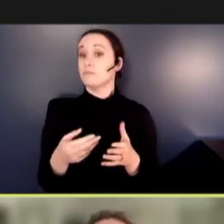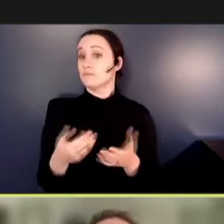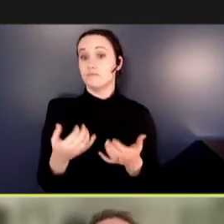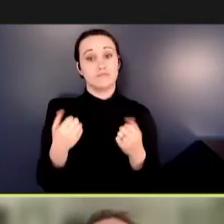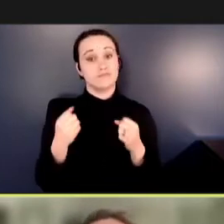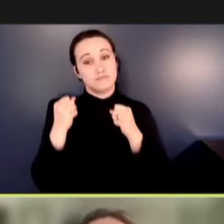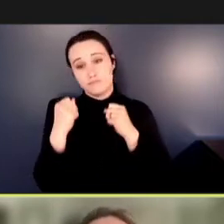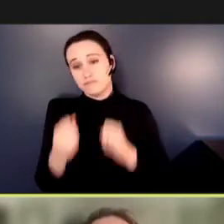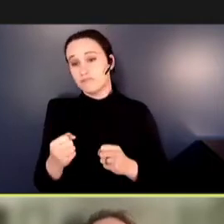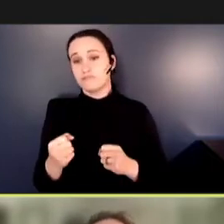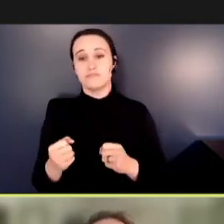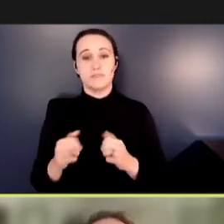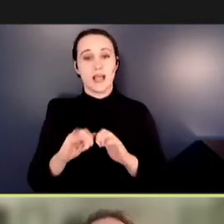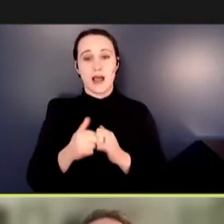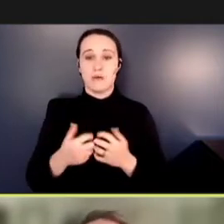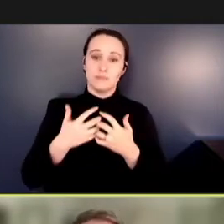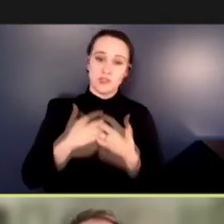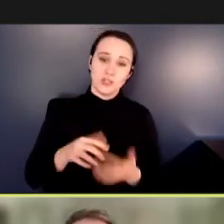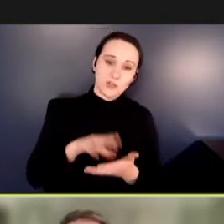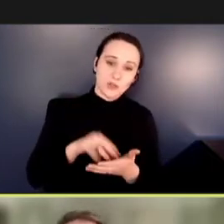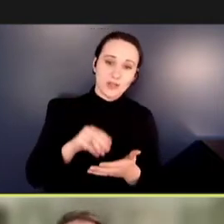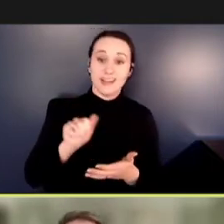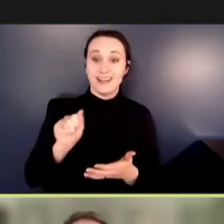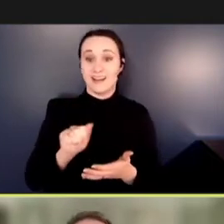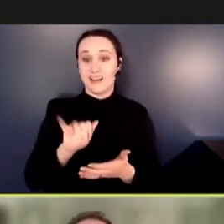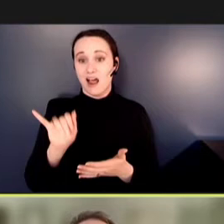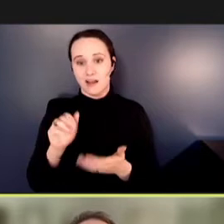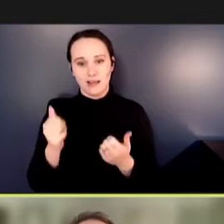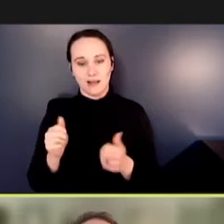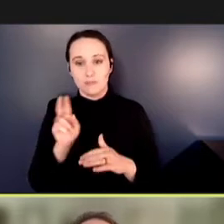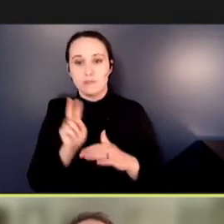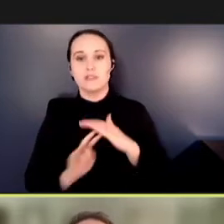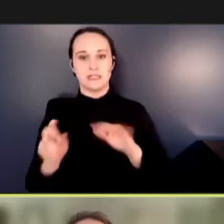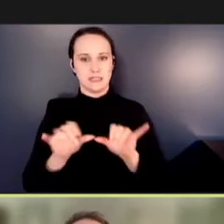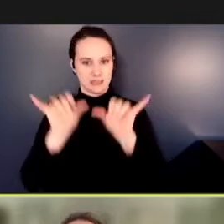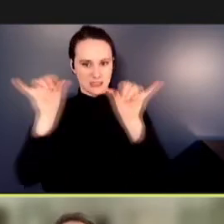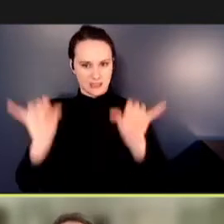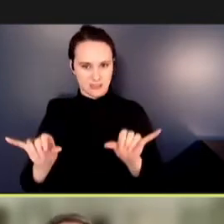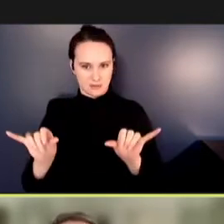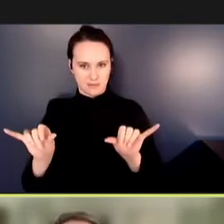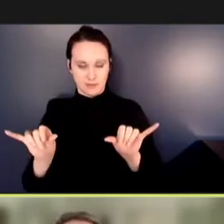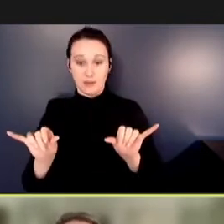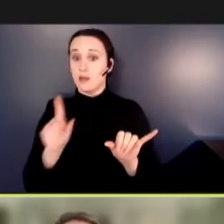and AI in terms of predicting a system and really parsing out the immunological